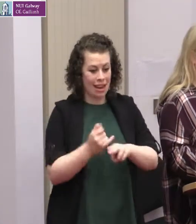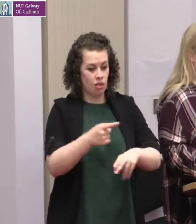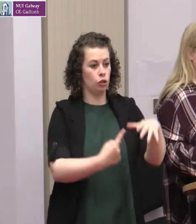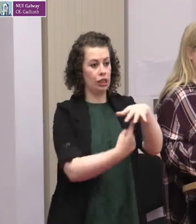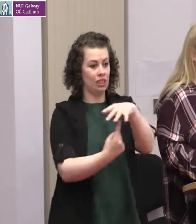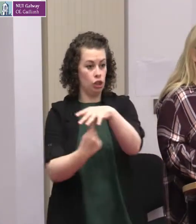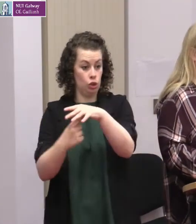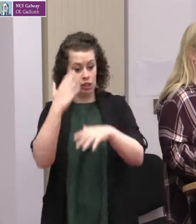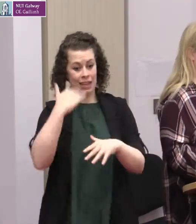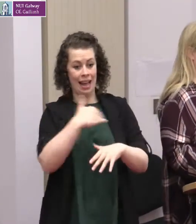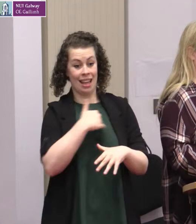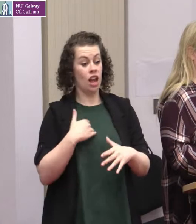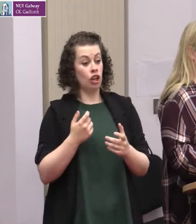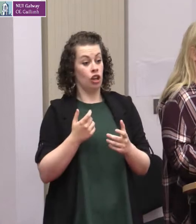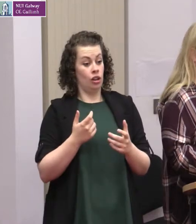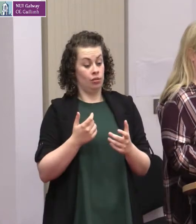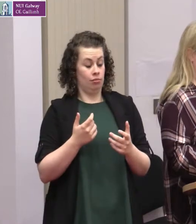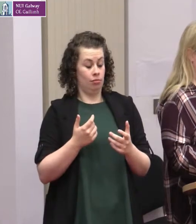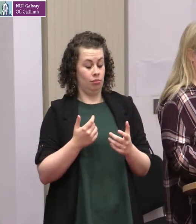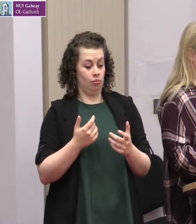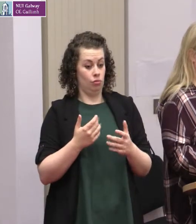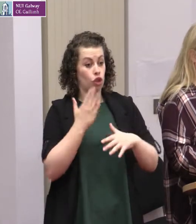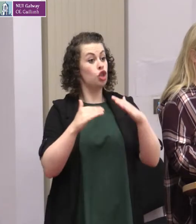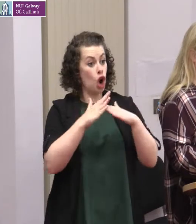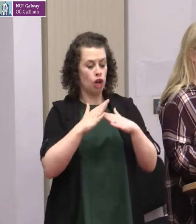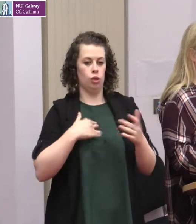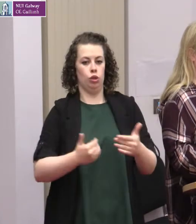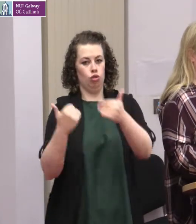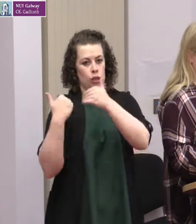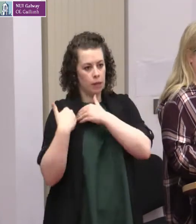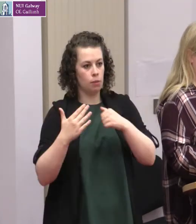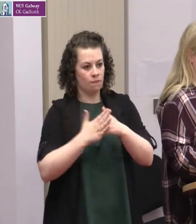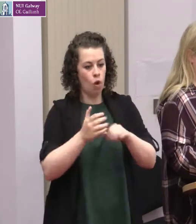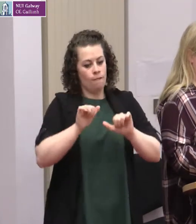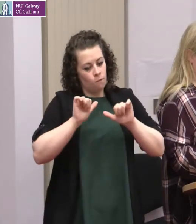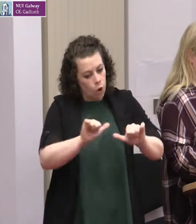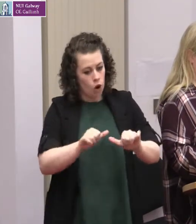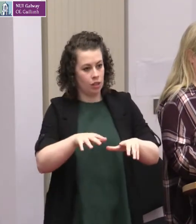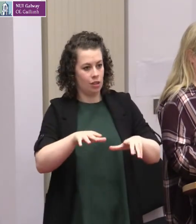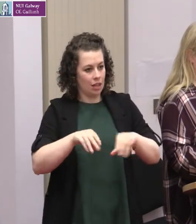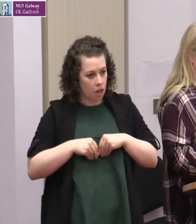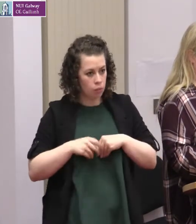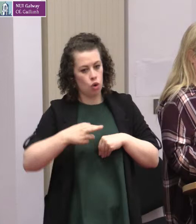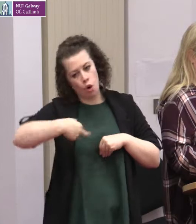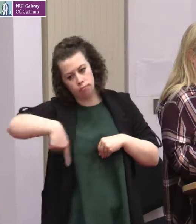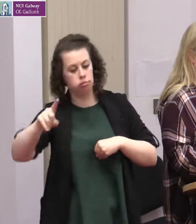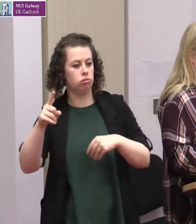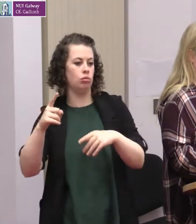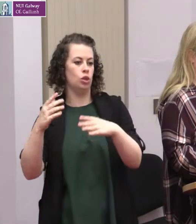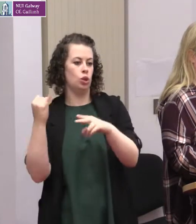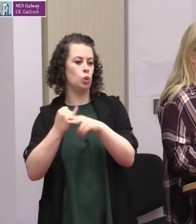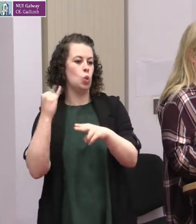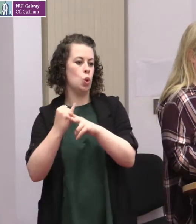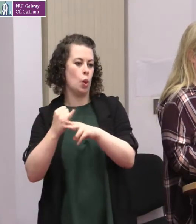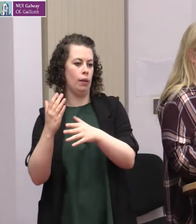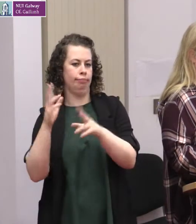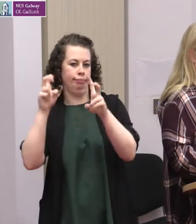And the removal of children from their mother's care through forced adoption or other means.